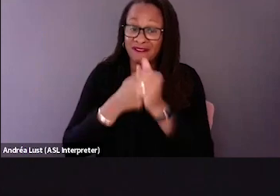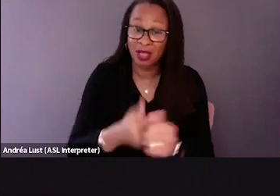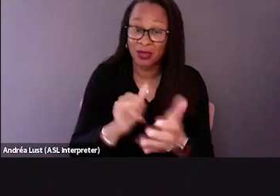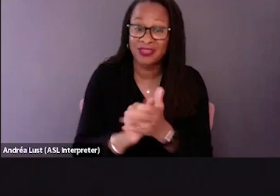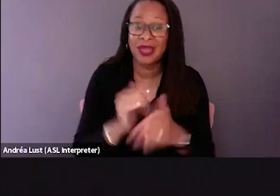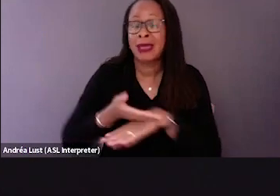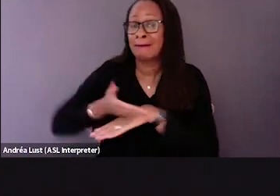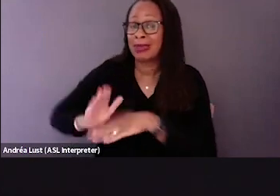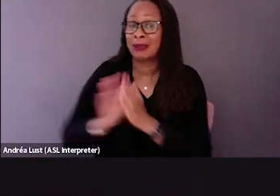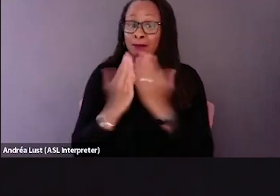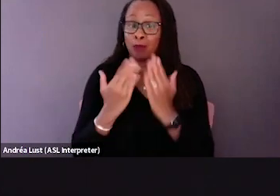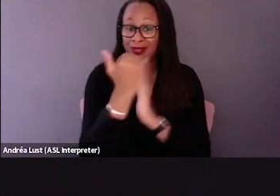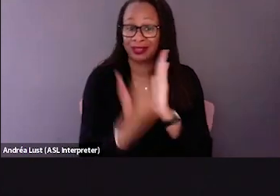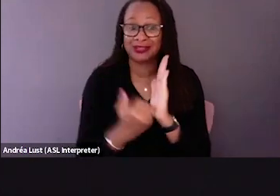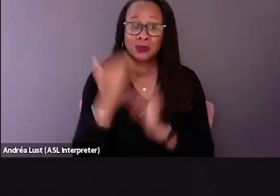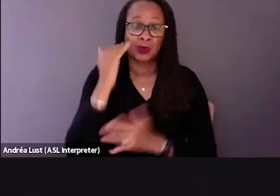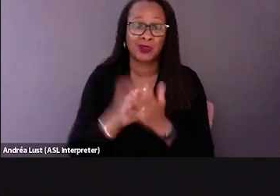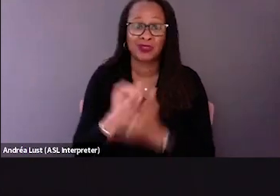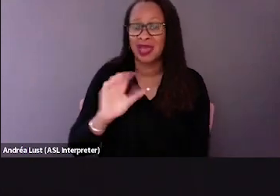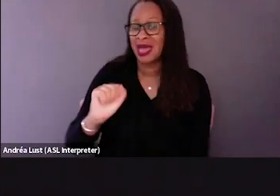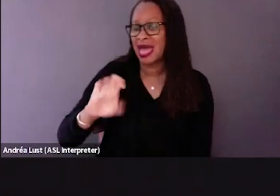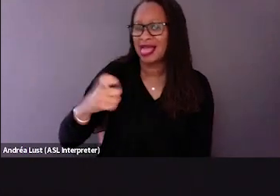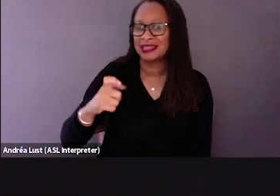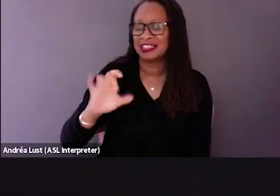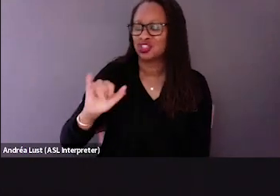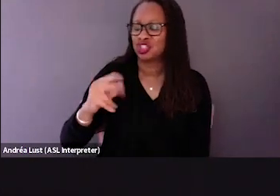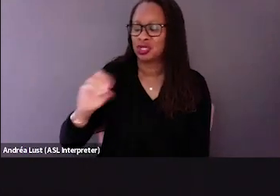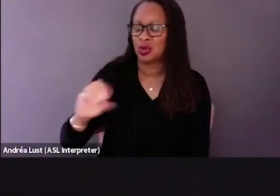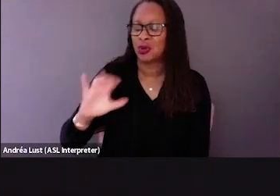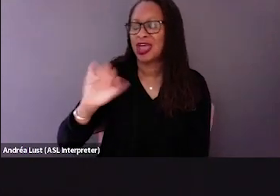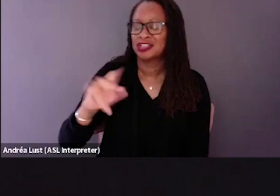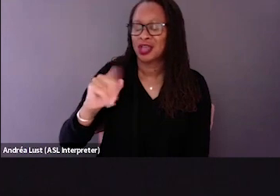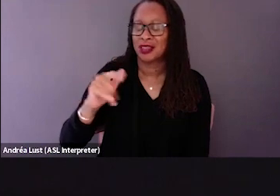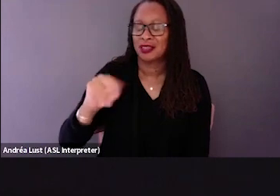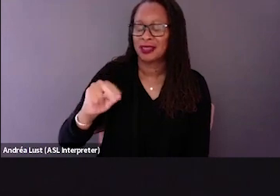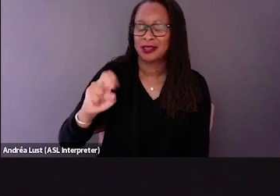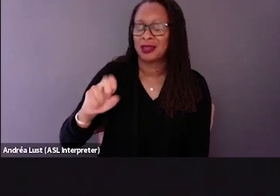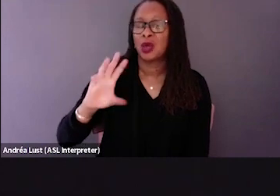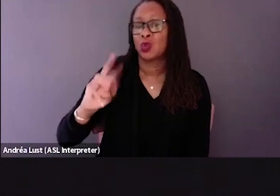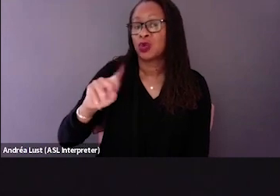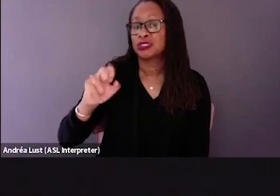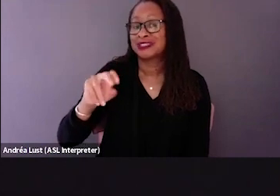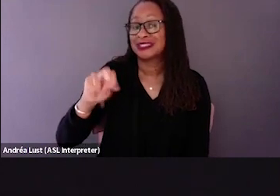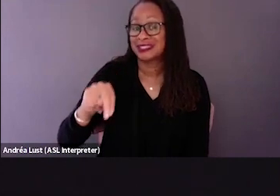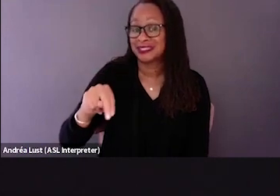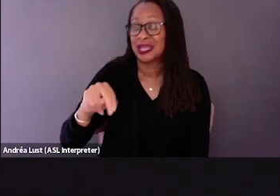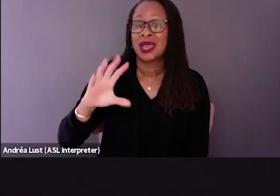and we did know that authors like Alex Gino and Jacqueline Woodson and Jason Reynolds that were on our dream list of people to talk to